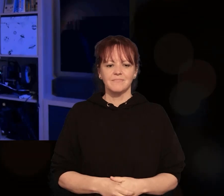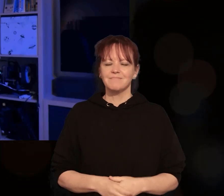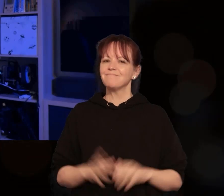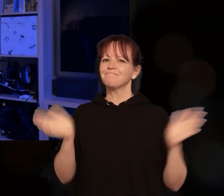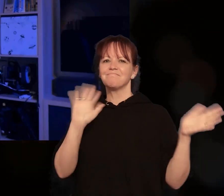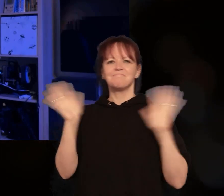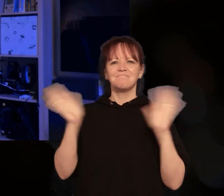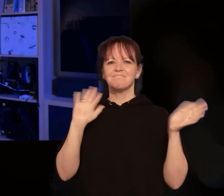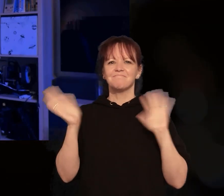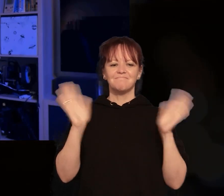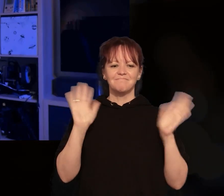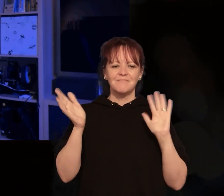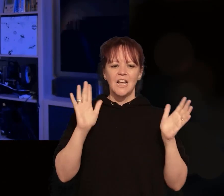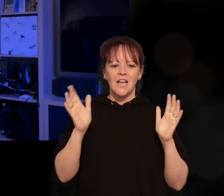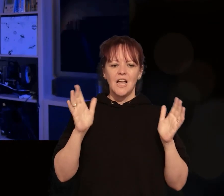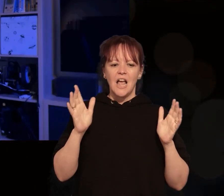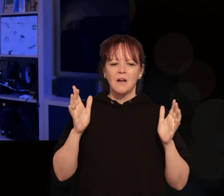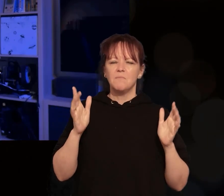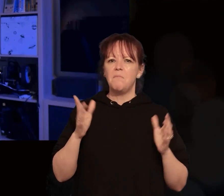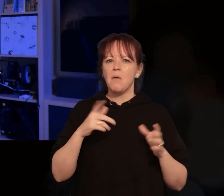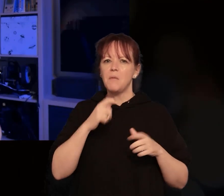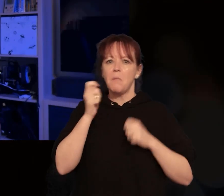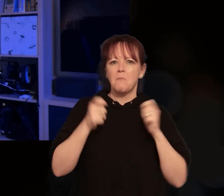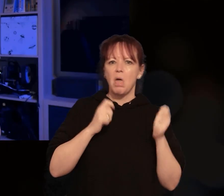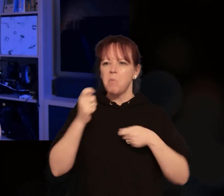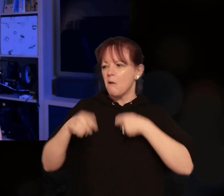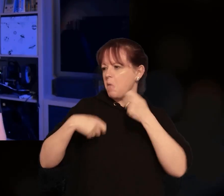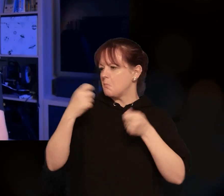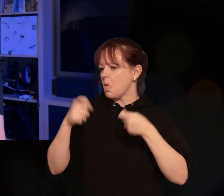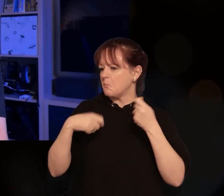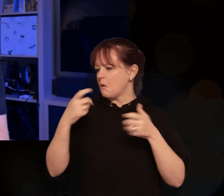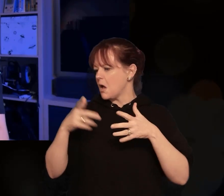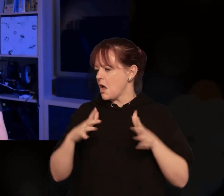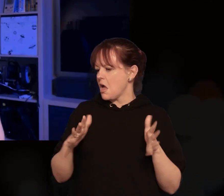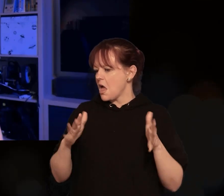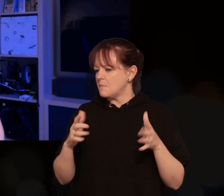Hello everyone, come access... BABBLING SCAT SINGING